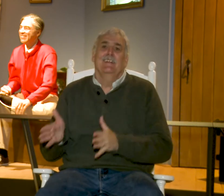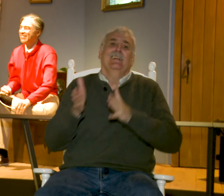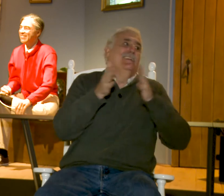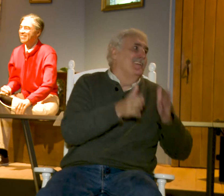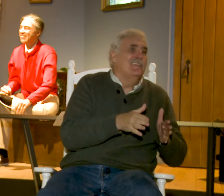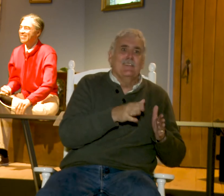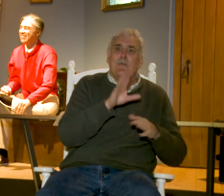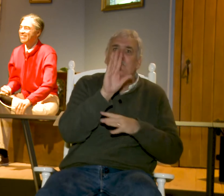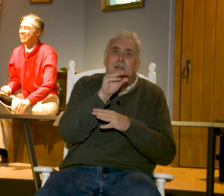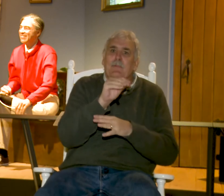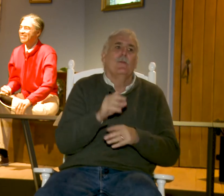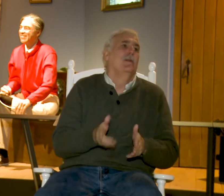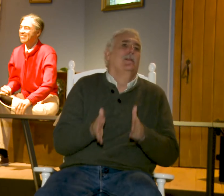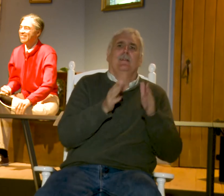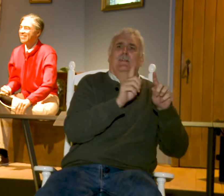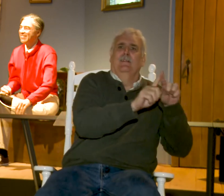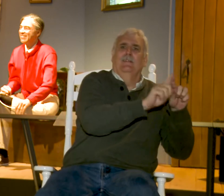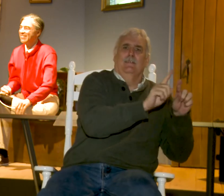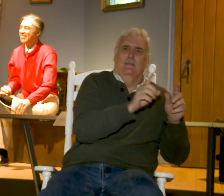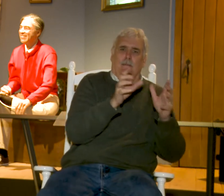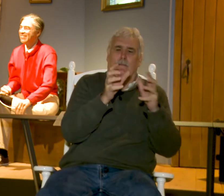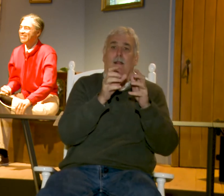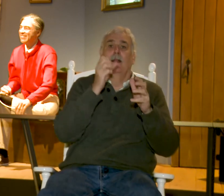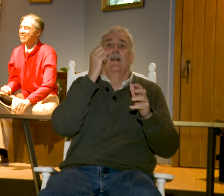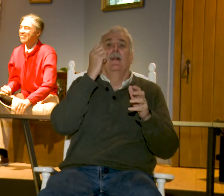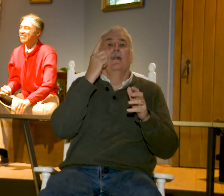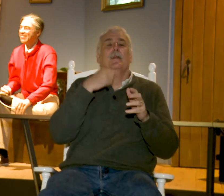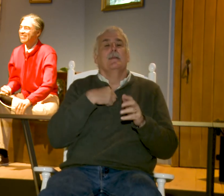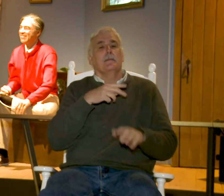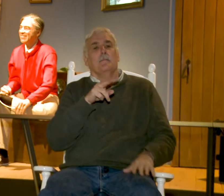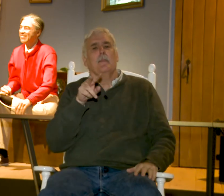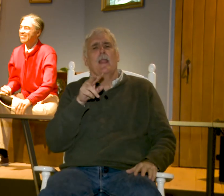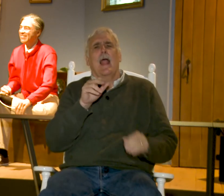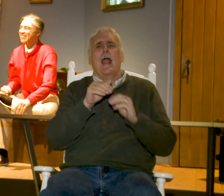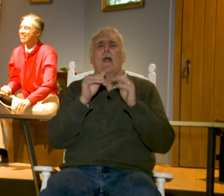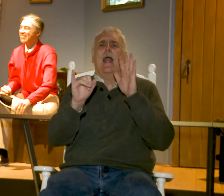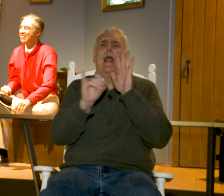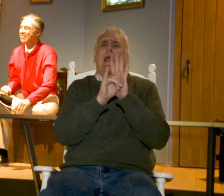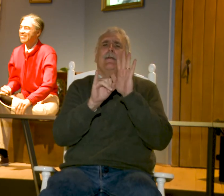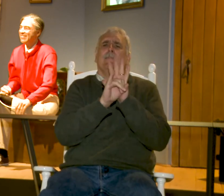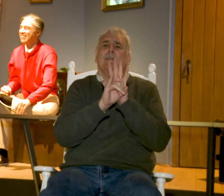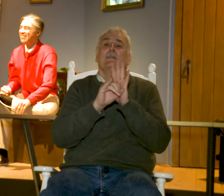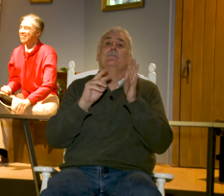Then each puppet will have a different ASL actor. It's important how to identify the personality of each